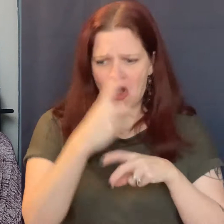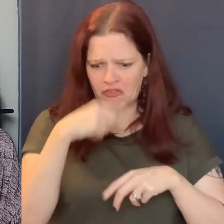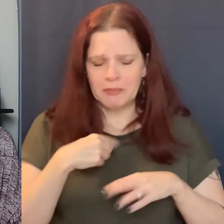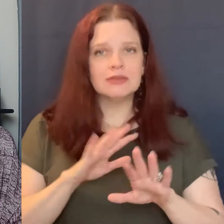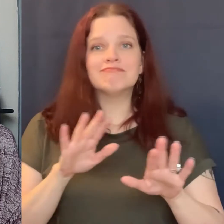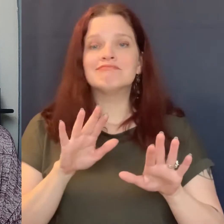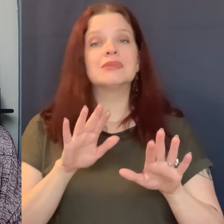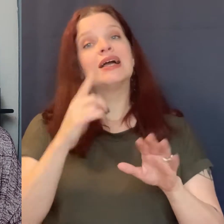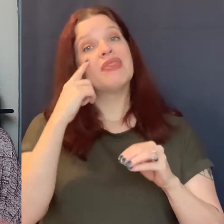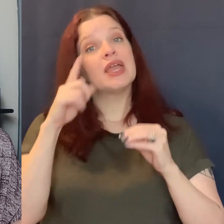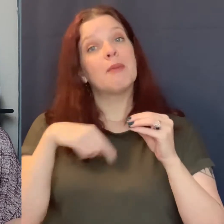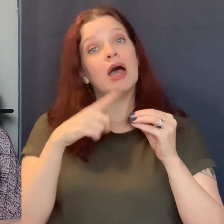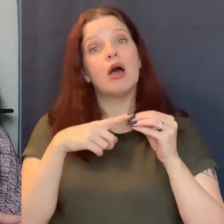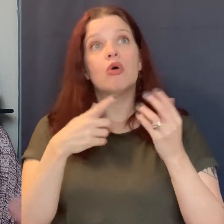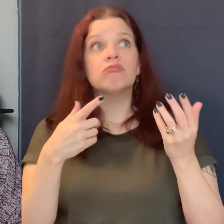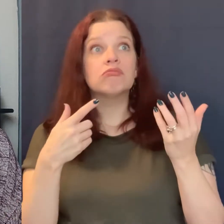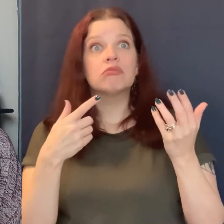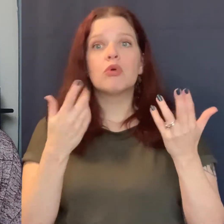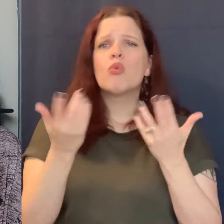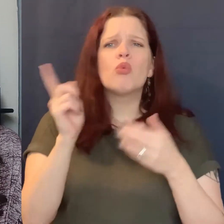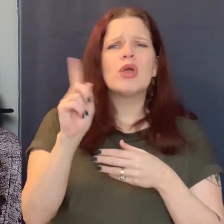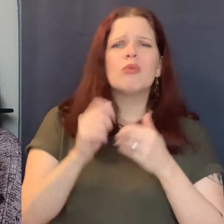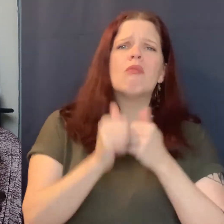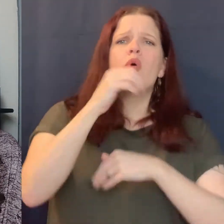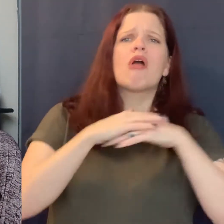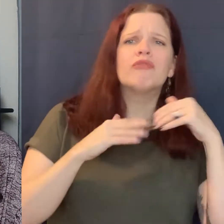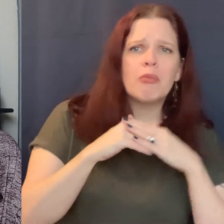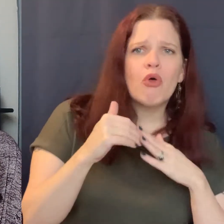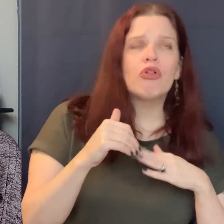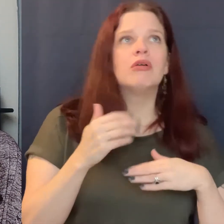think about some strengths of yours, you may want to consider a place where you are you're most comfortable.